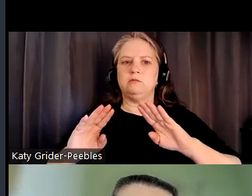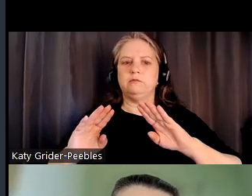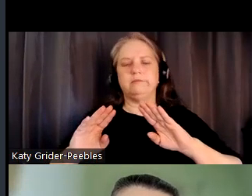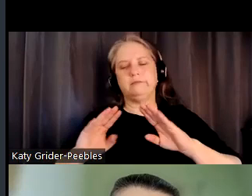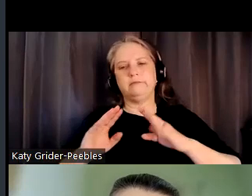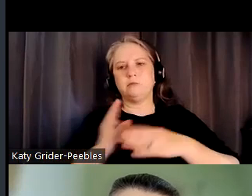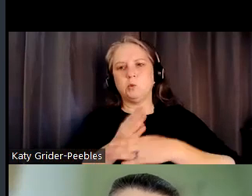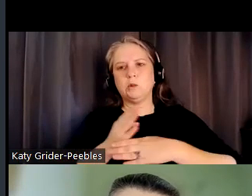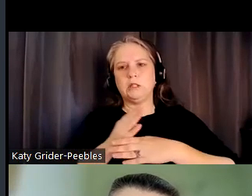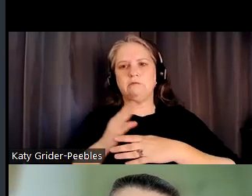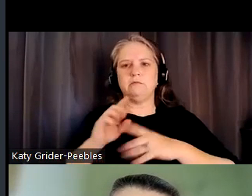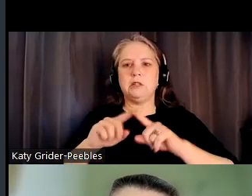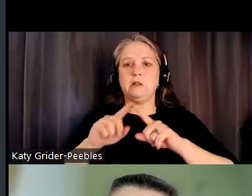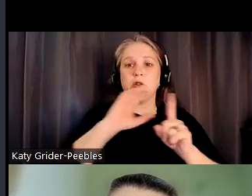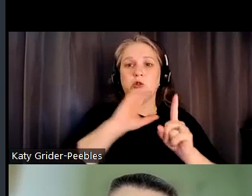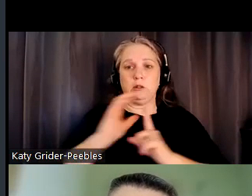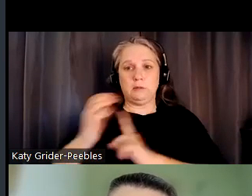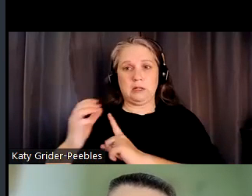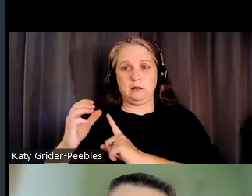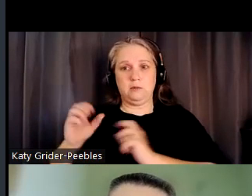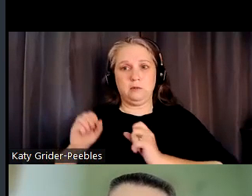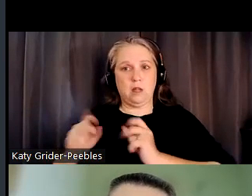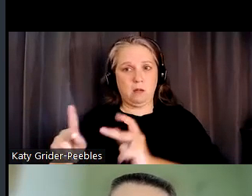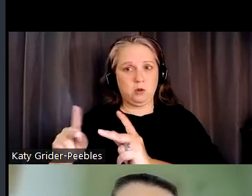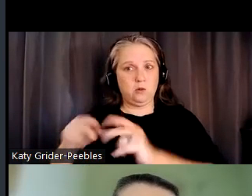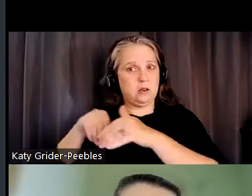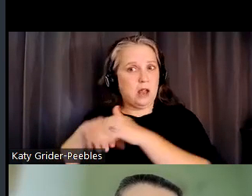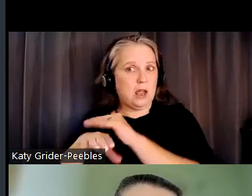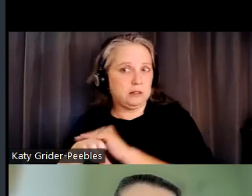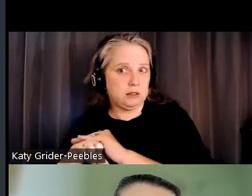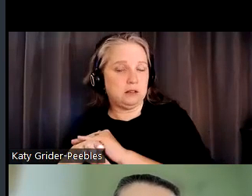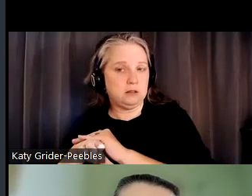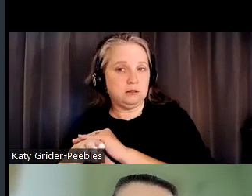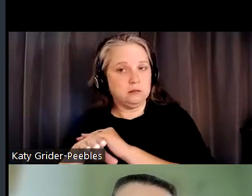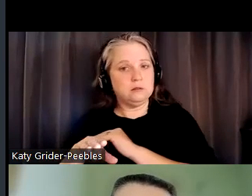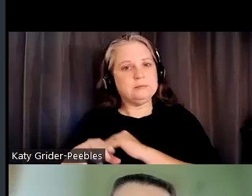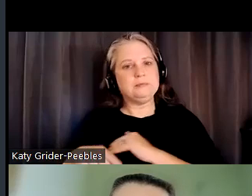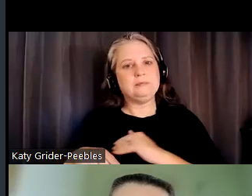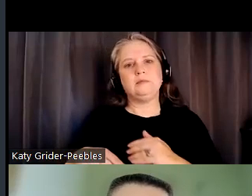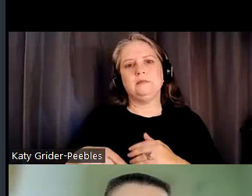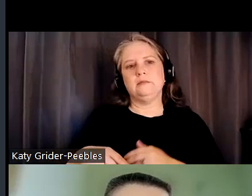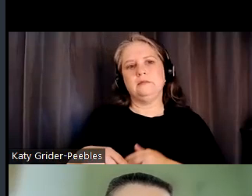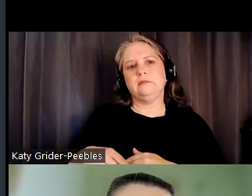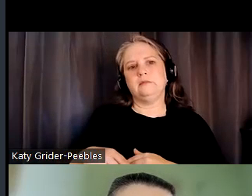opportunities, and access to those opportunities for those of diverse backgrounds.